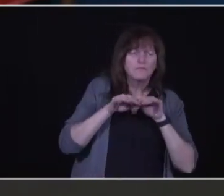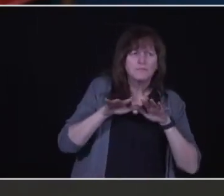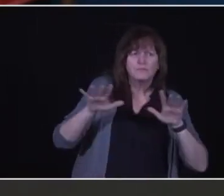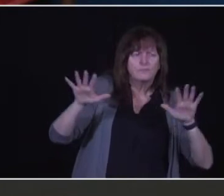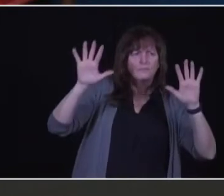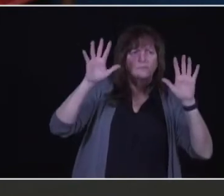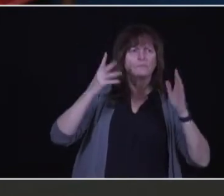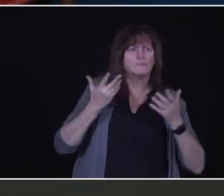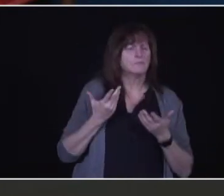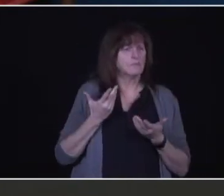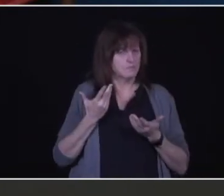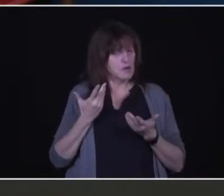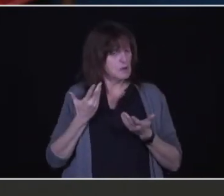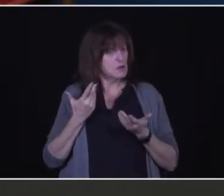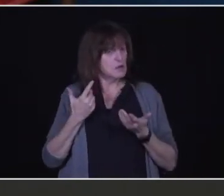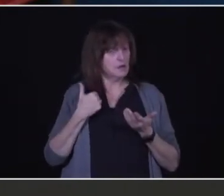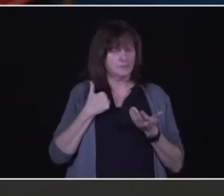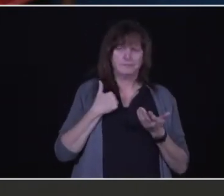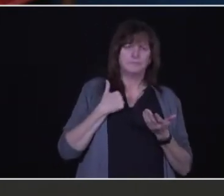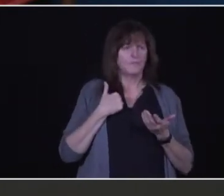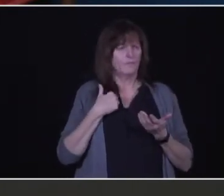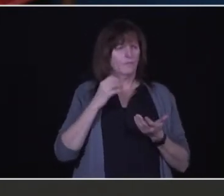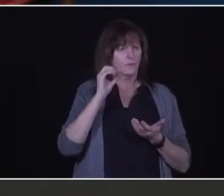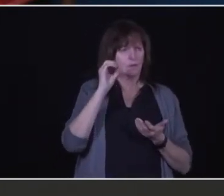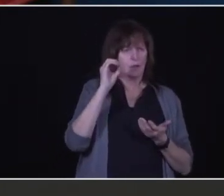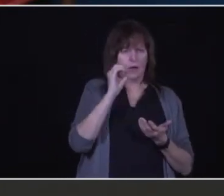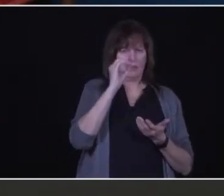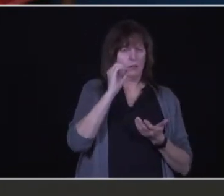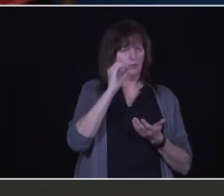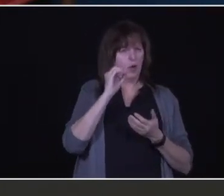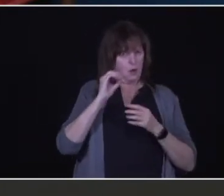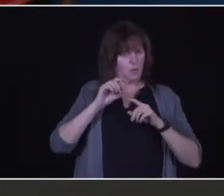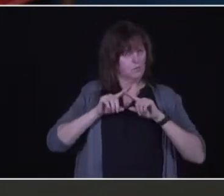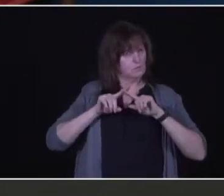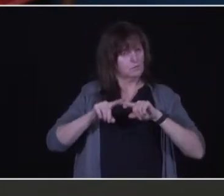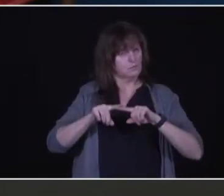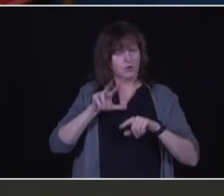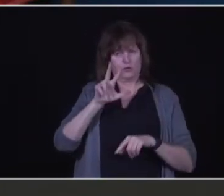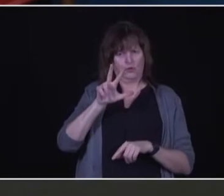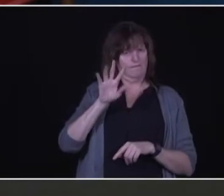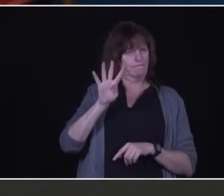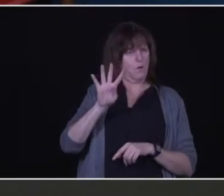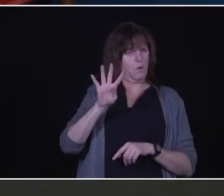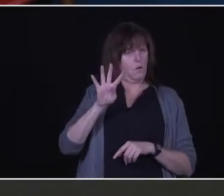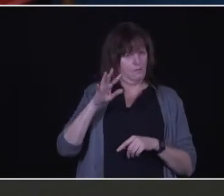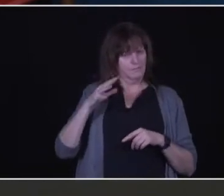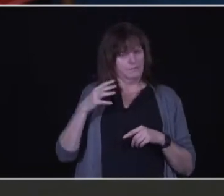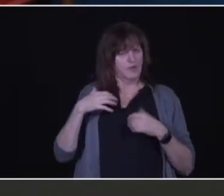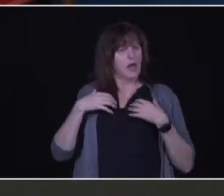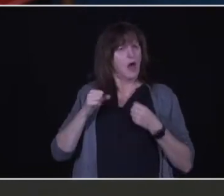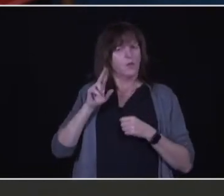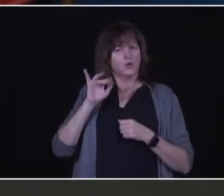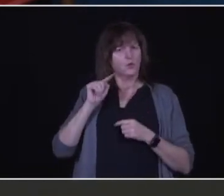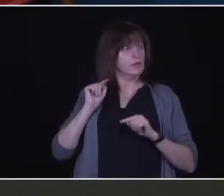depending on the 34 local health units to have their own specific vaccine rollout plans. I'm wondering in light of that with the